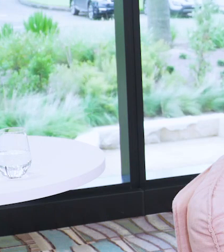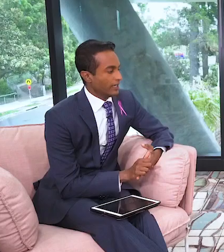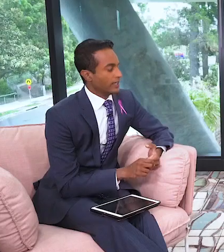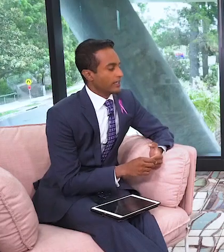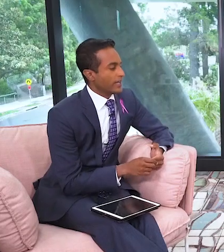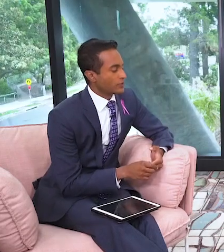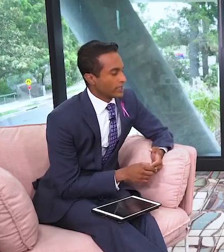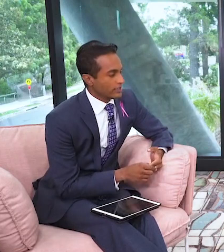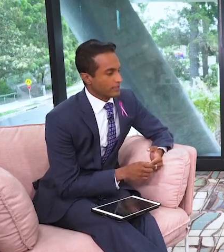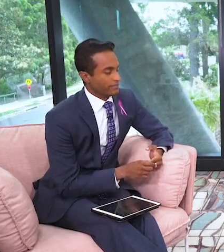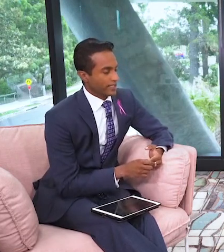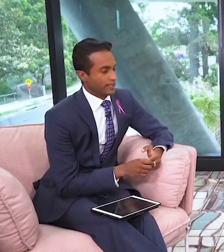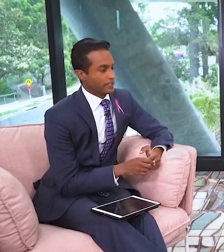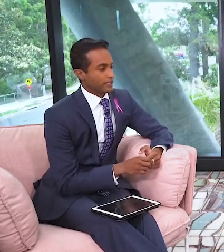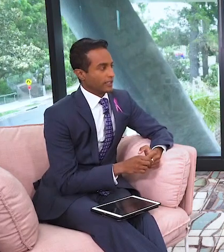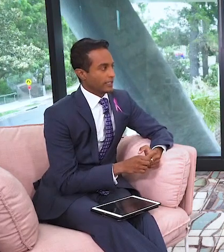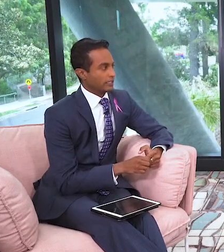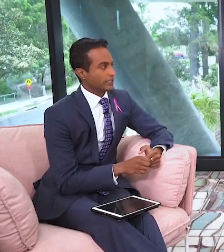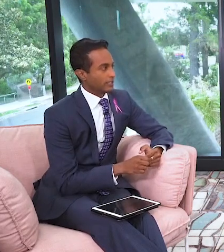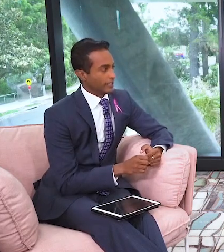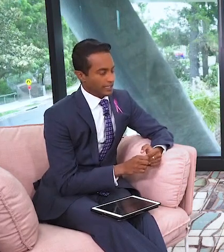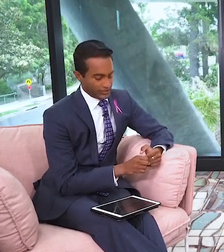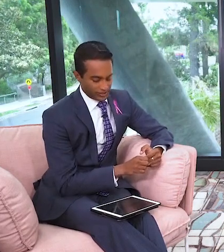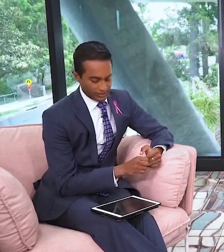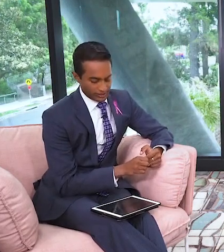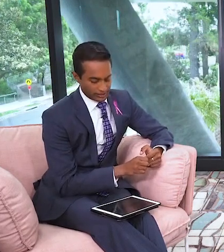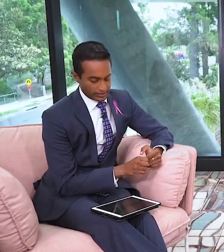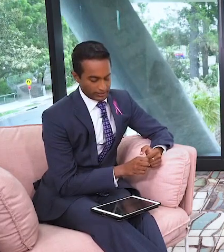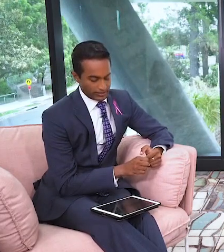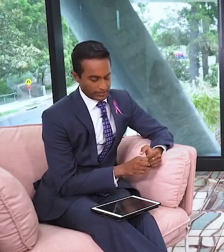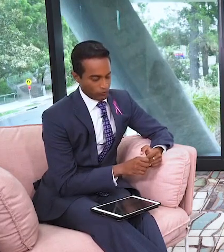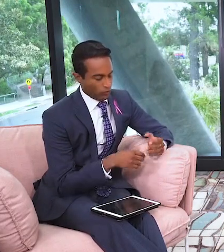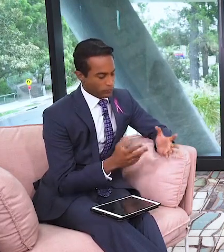Nas, when the pandemic hit last year, what